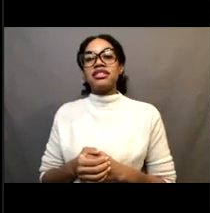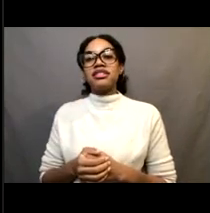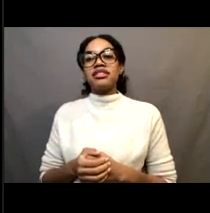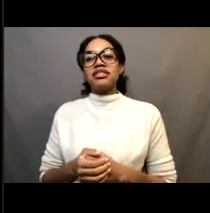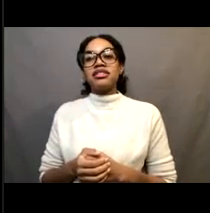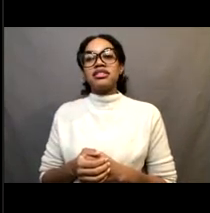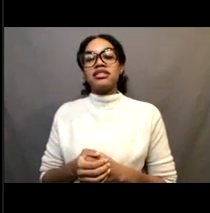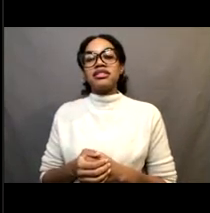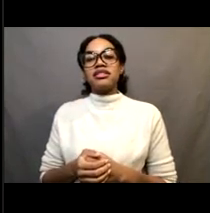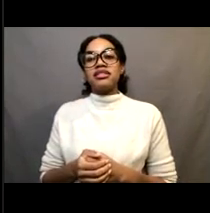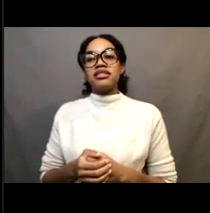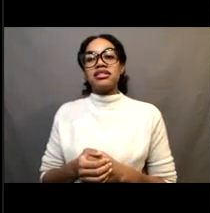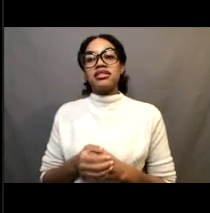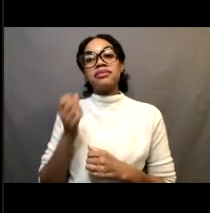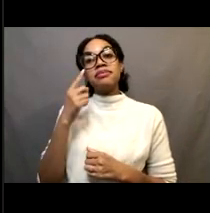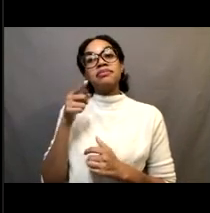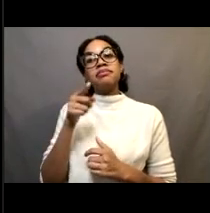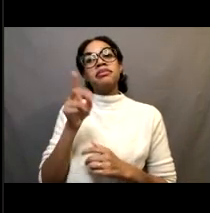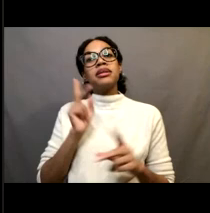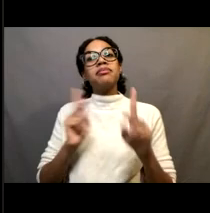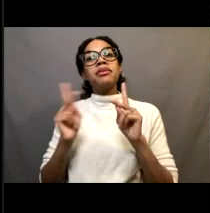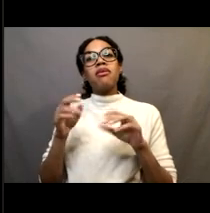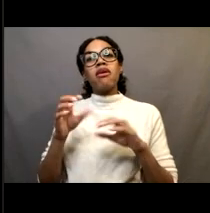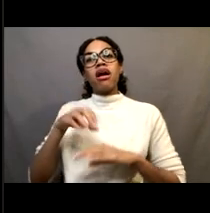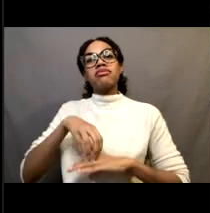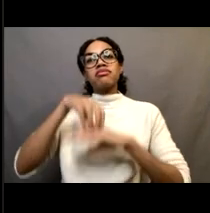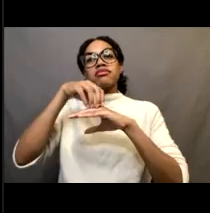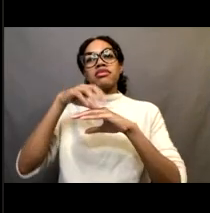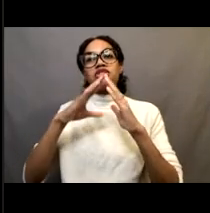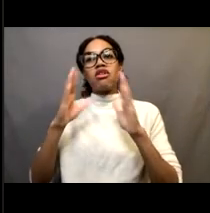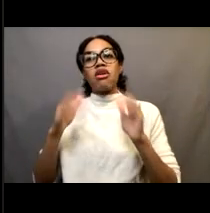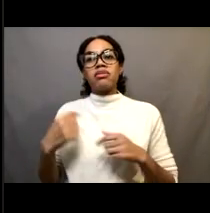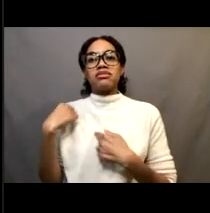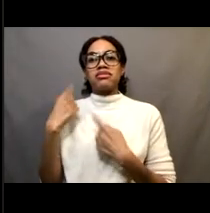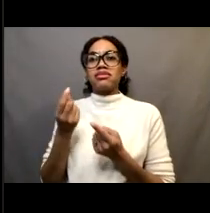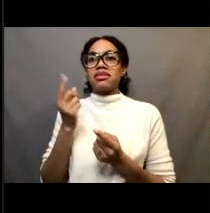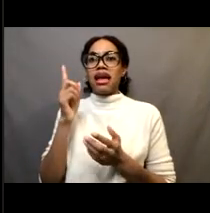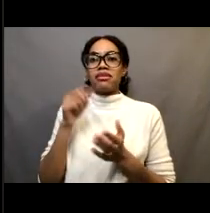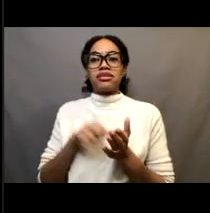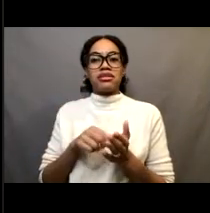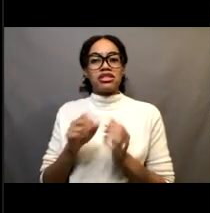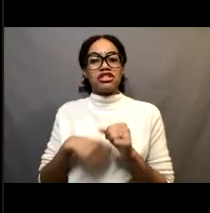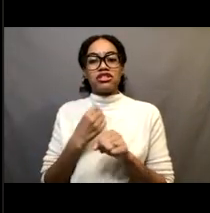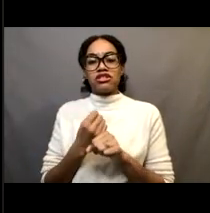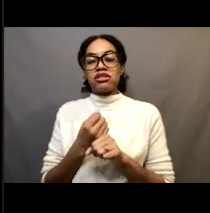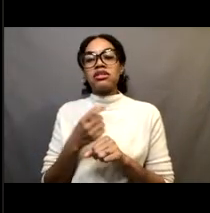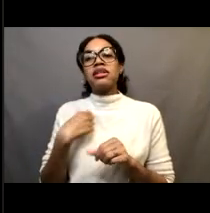in flood areas or coastal areas for thousands of years. This is an image that I got from Wikipedia